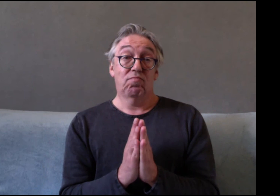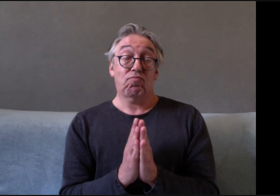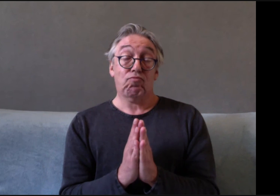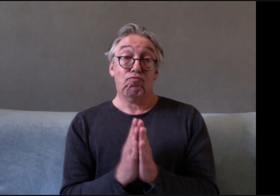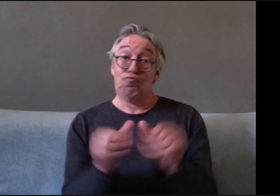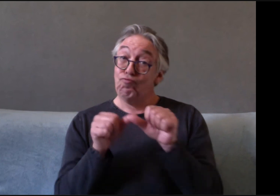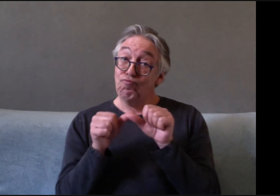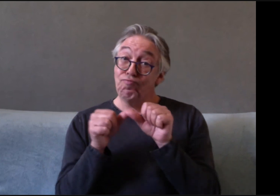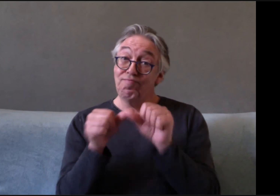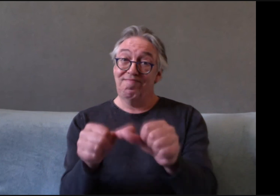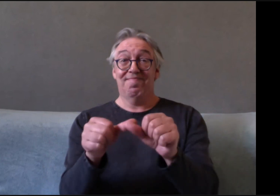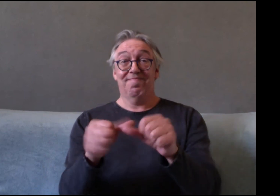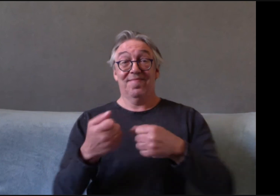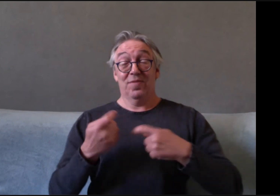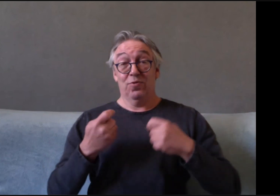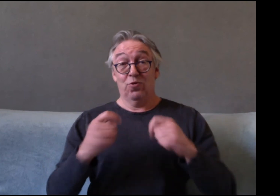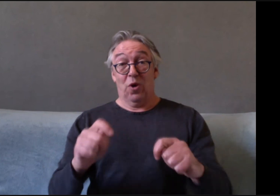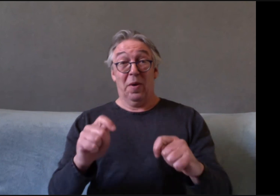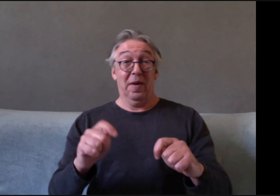stay healthy, safe, and well.